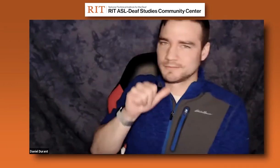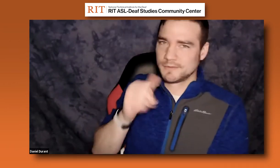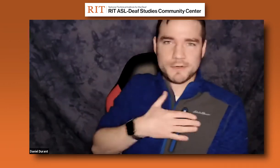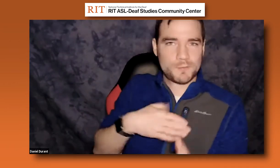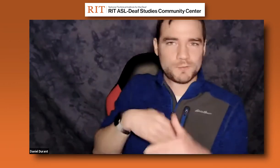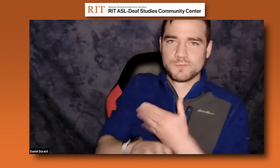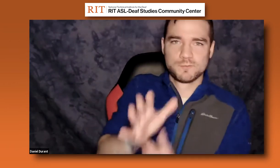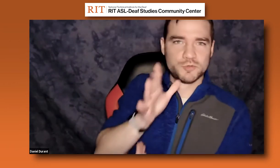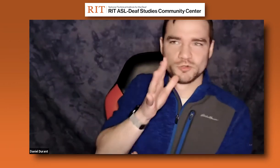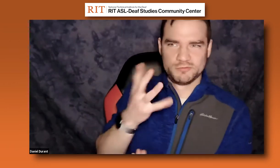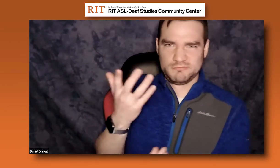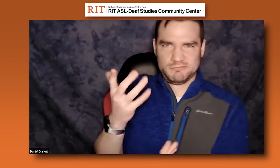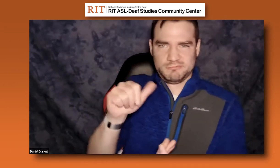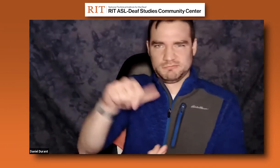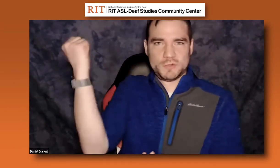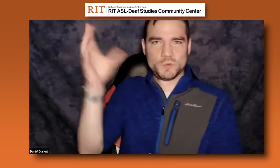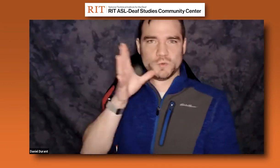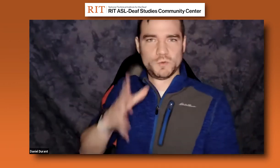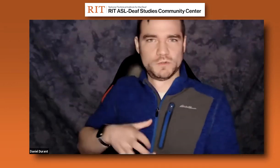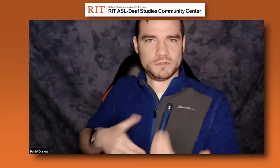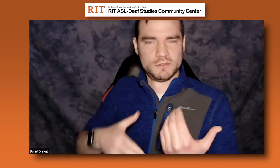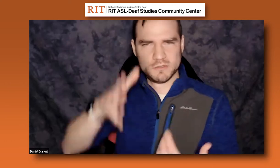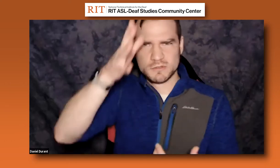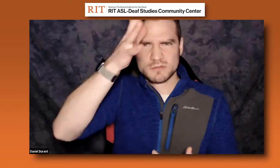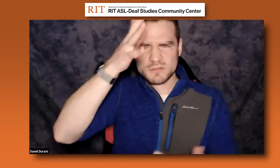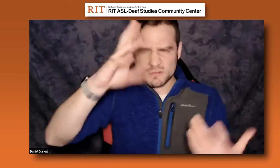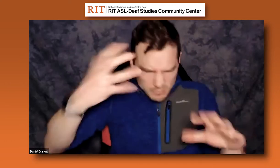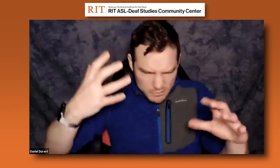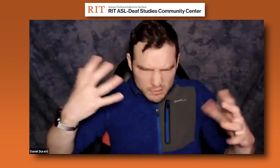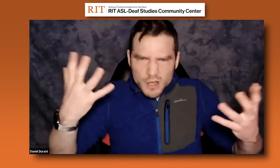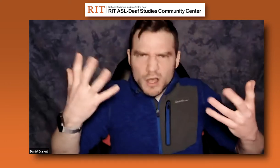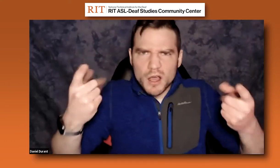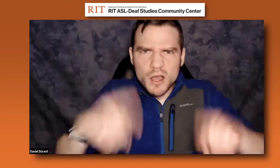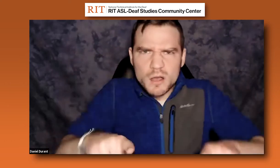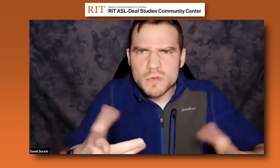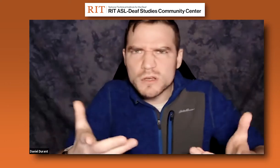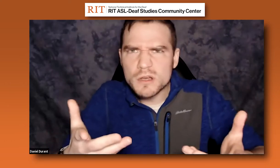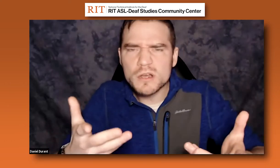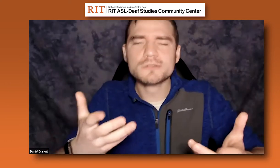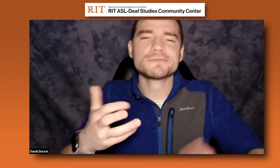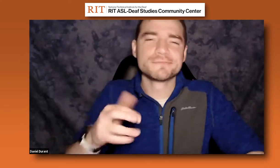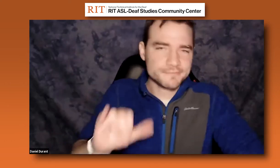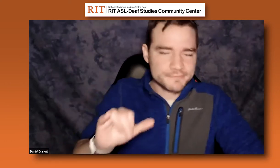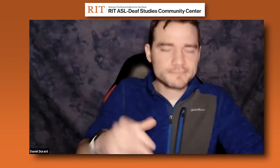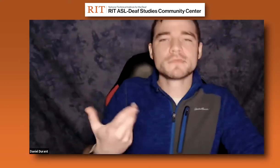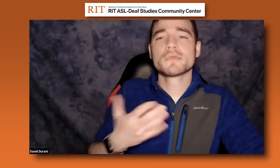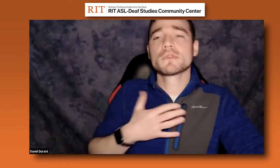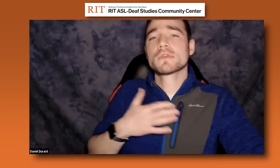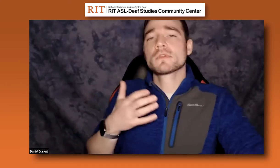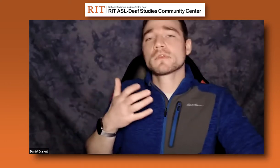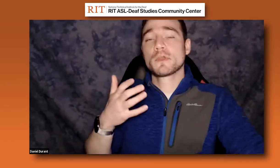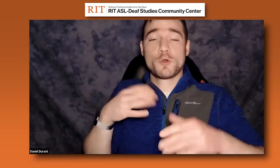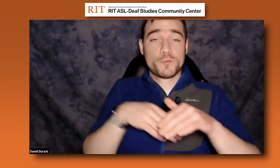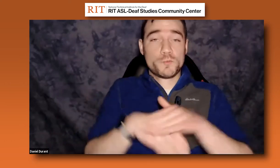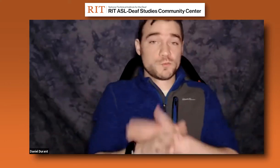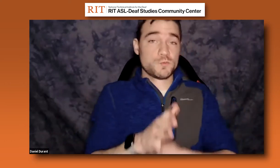who was not my biological mom. Another woman was holding this baby, me, and my dad was wondering what happened.